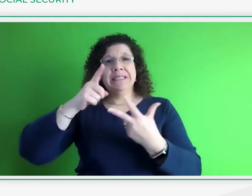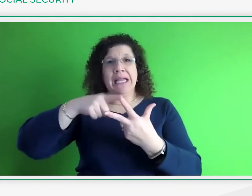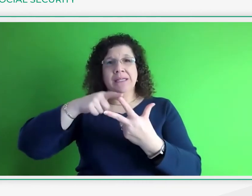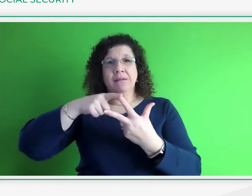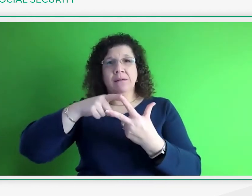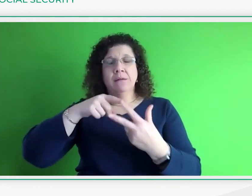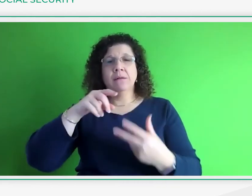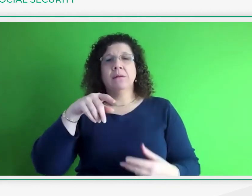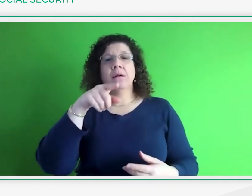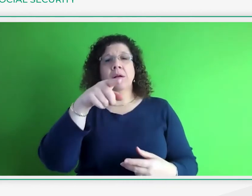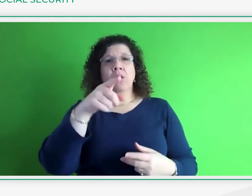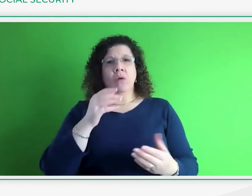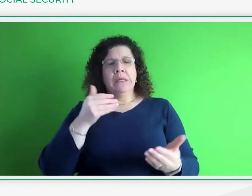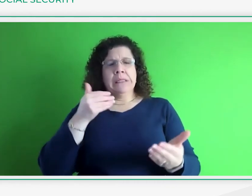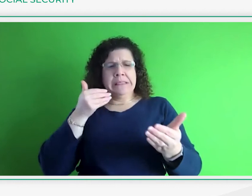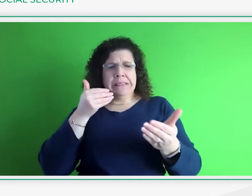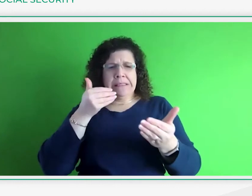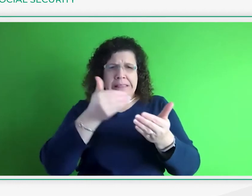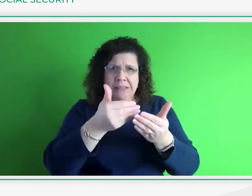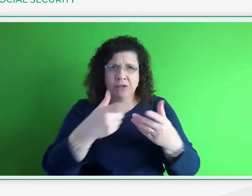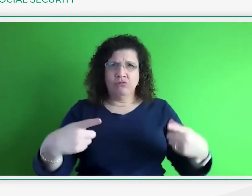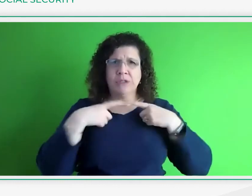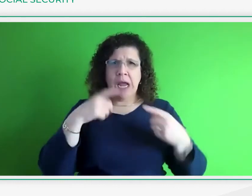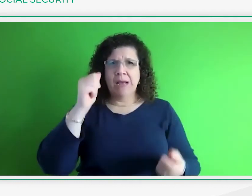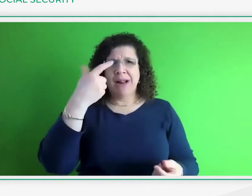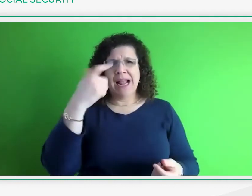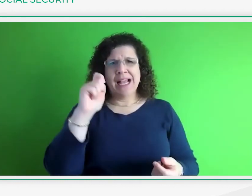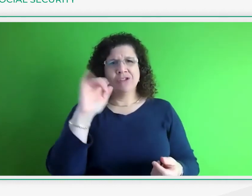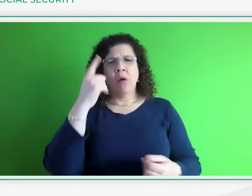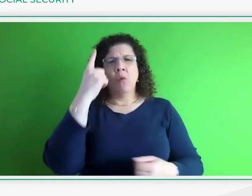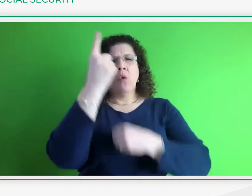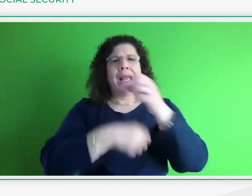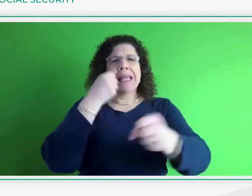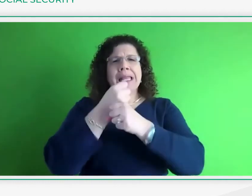The next thing is: say you're really close to retirement age.